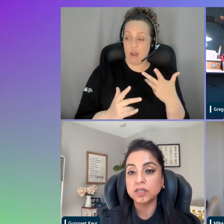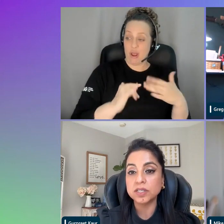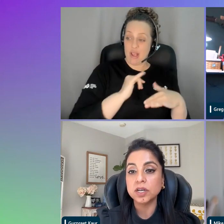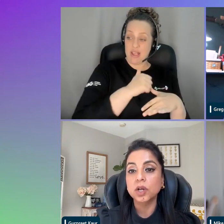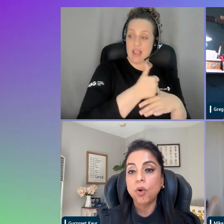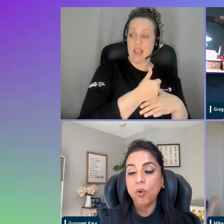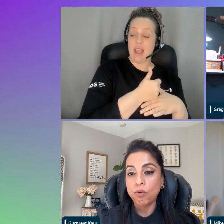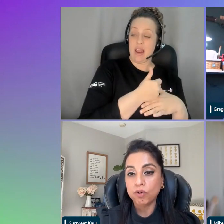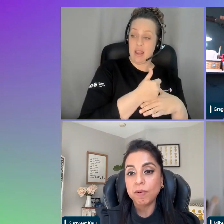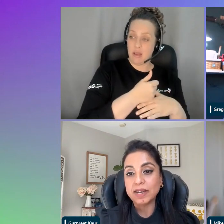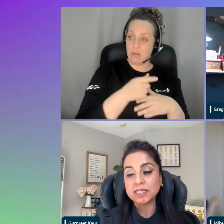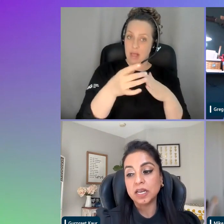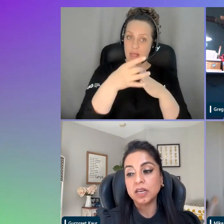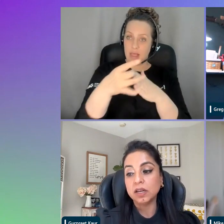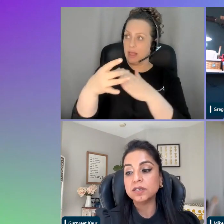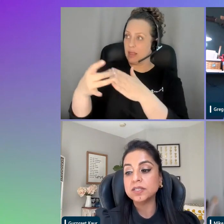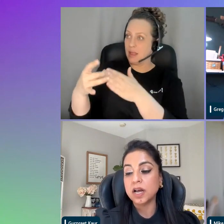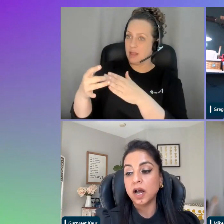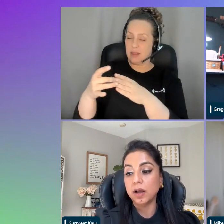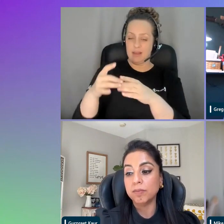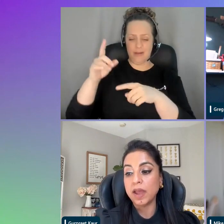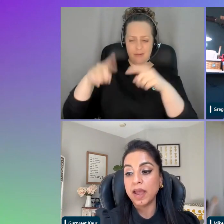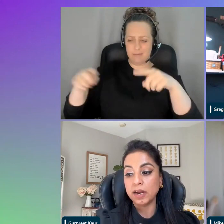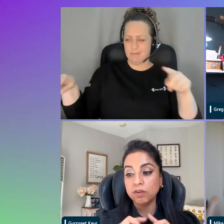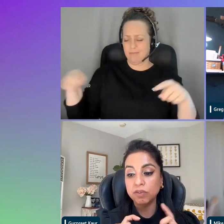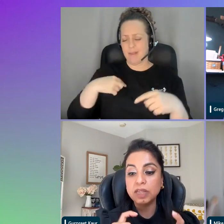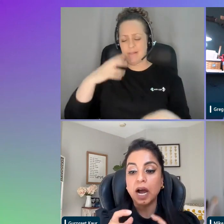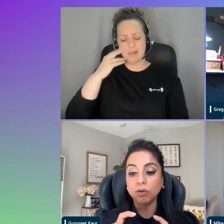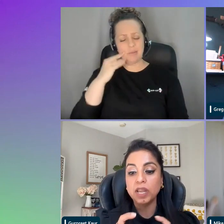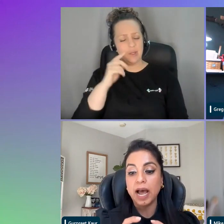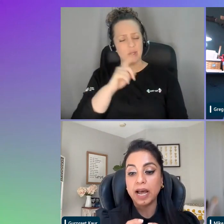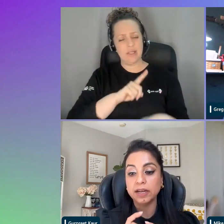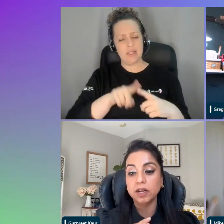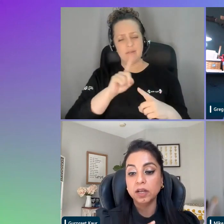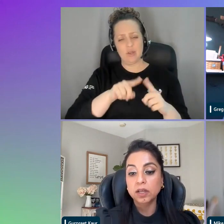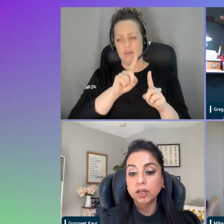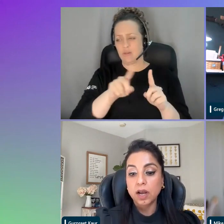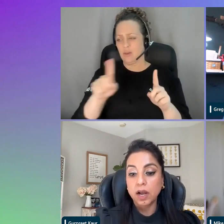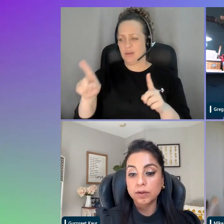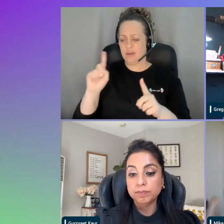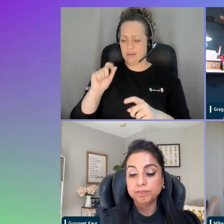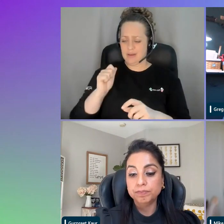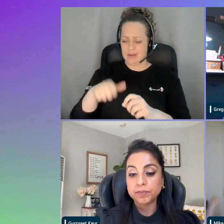leaders over the past ten years. Um, and, and without that, um,